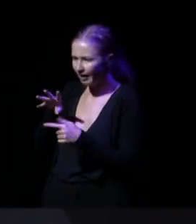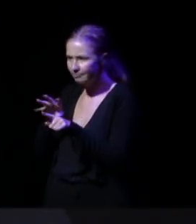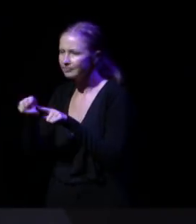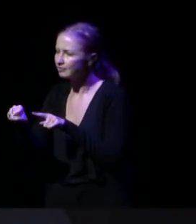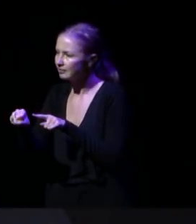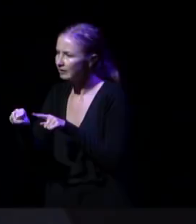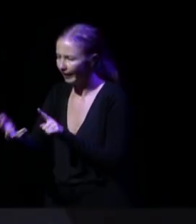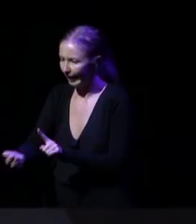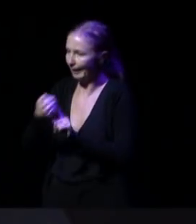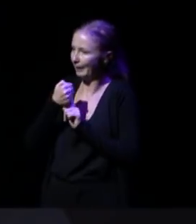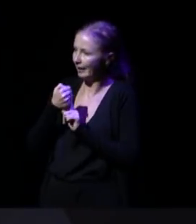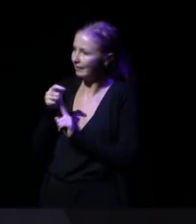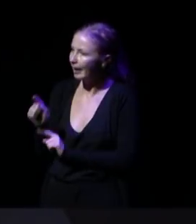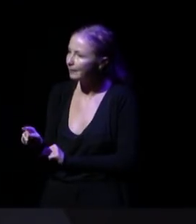And to push that away,